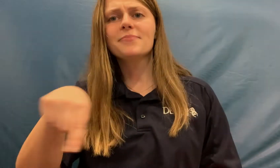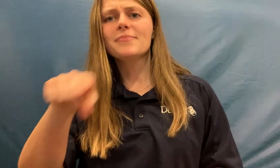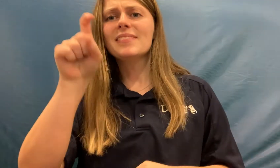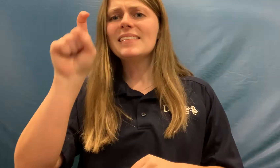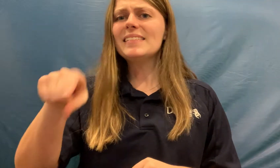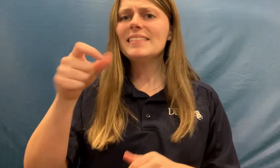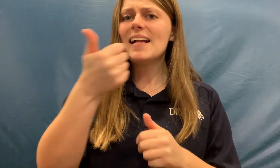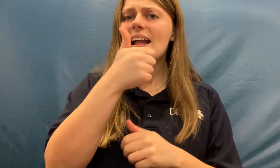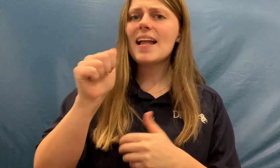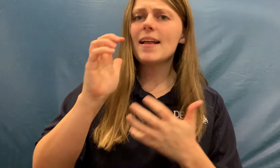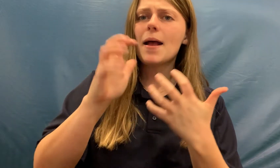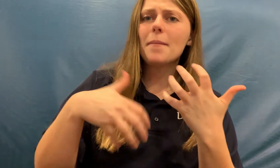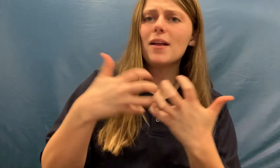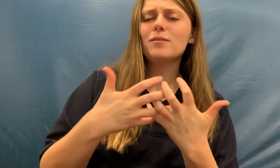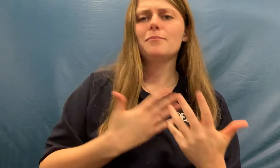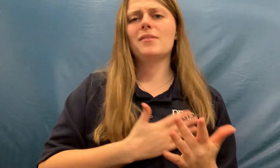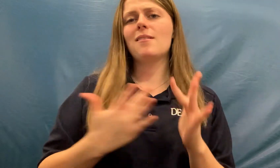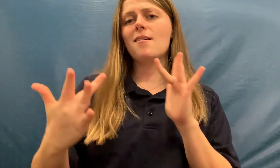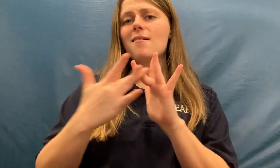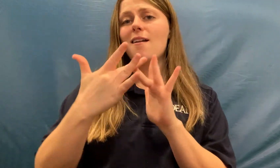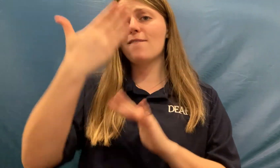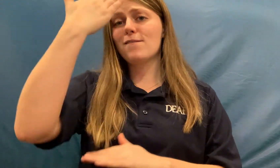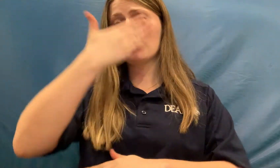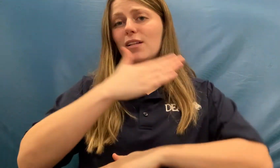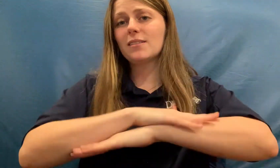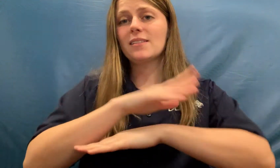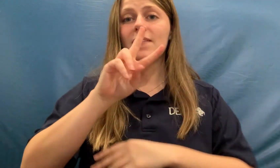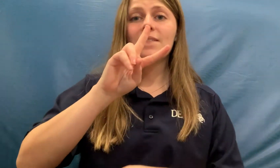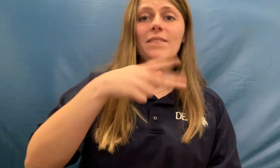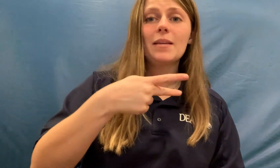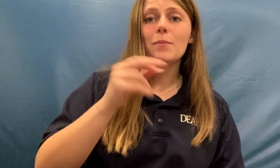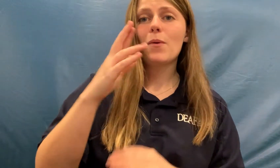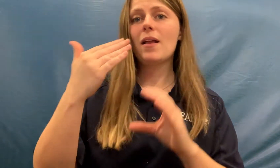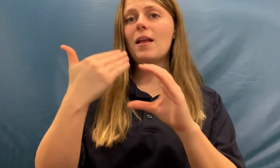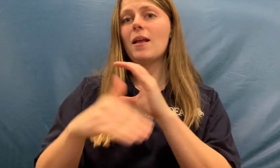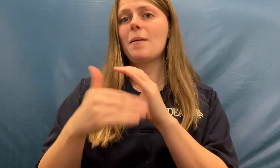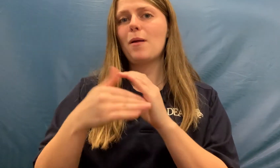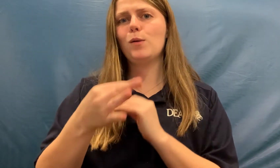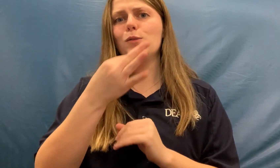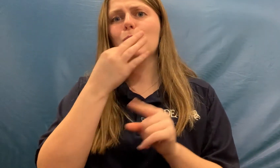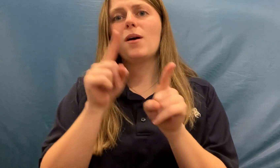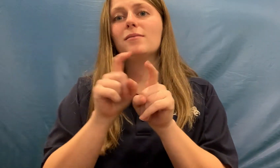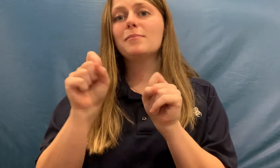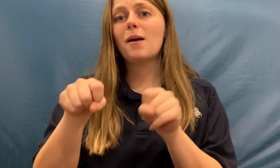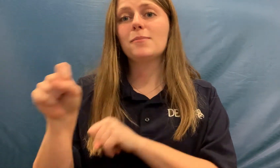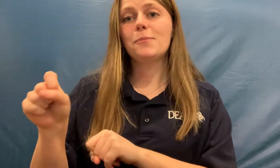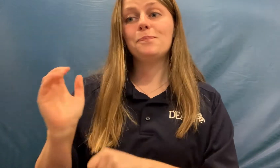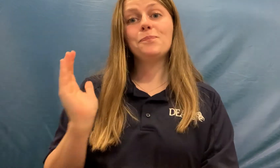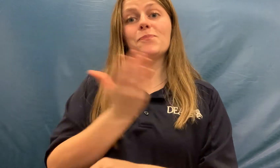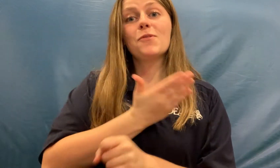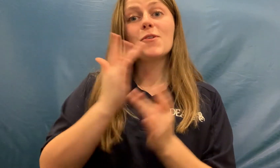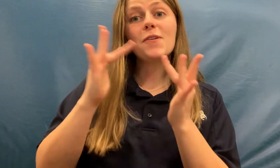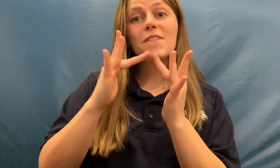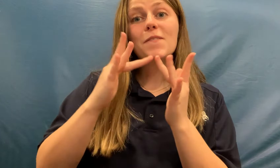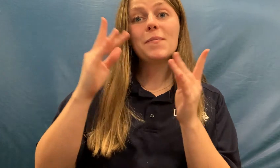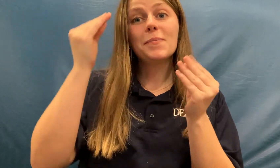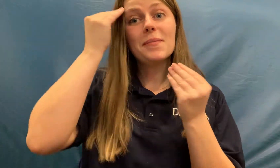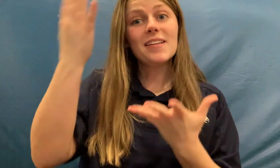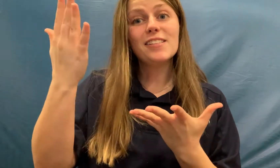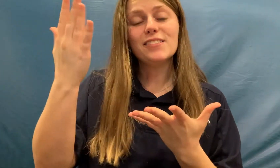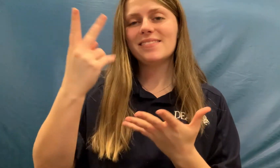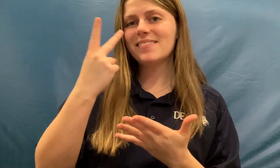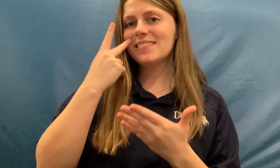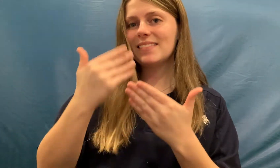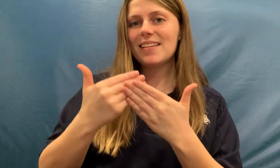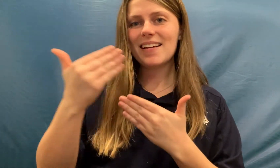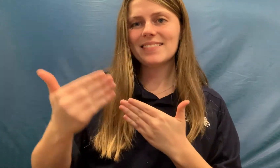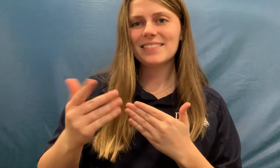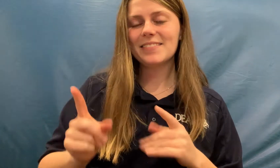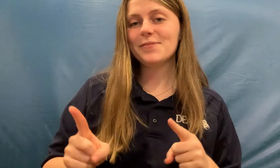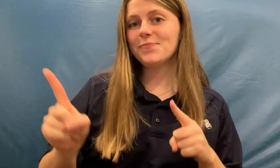If you need accommodations, please contact the Front Desk as soon as possible.